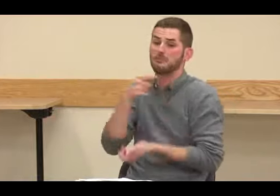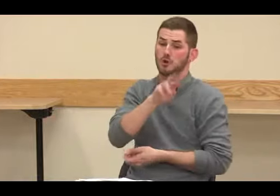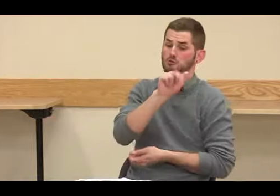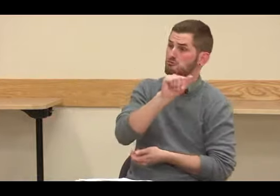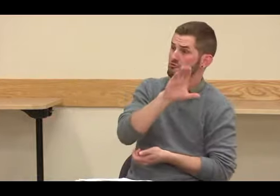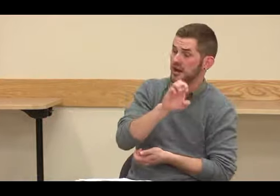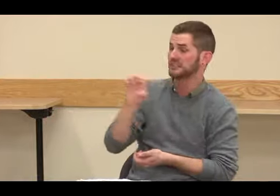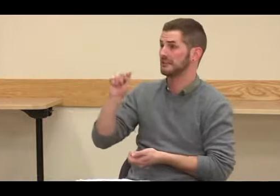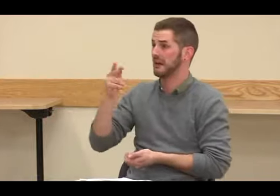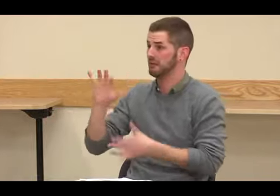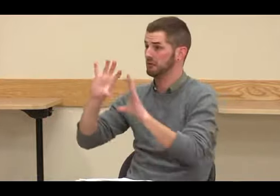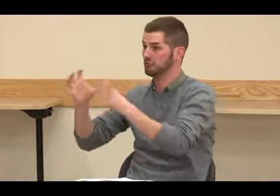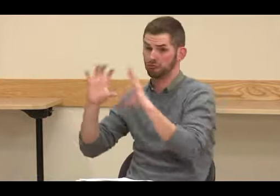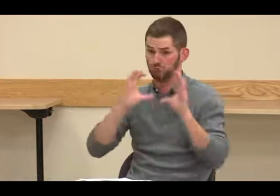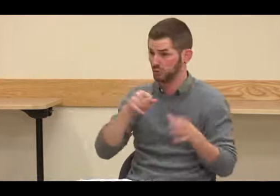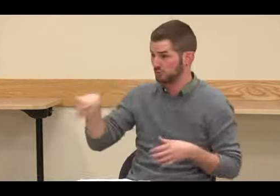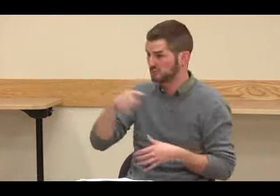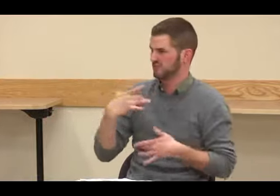Maybe certain races or ethnic groups are more prone